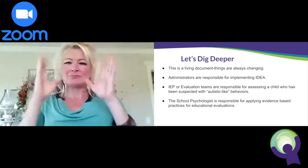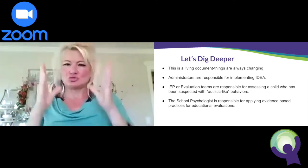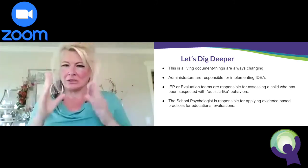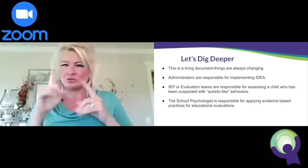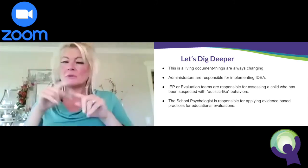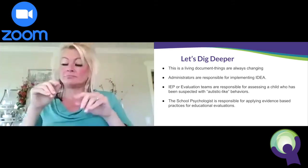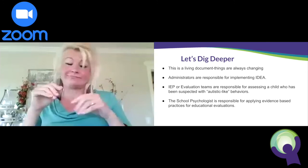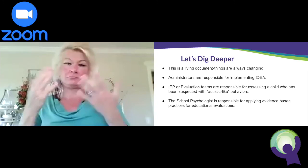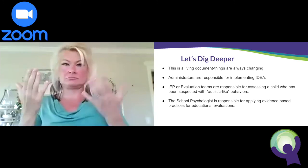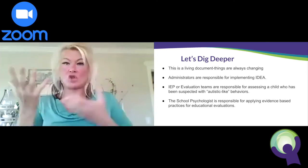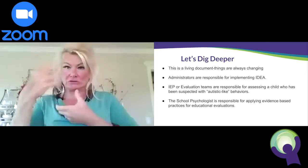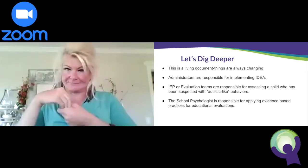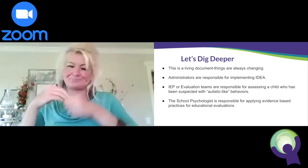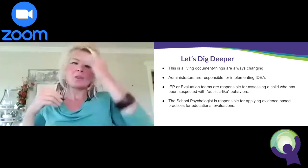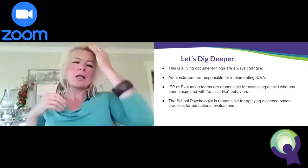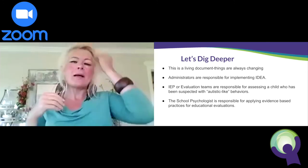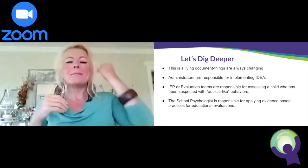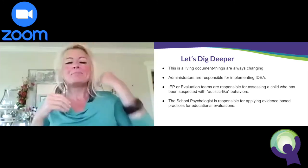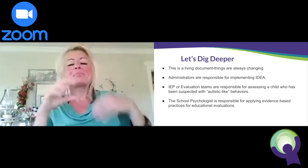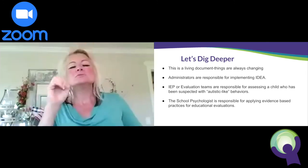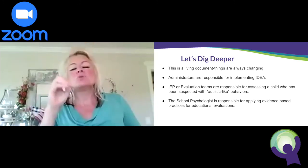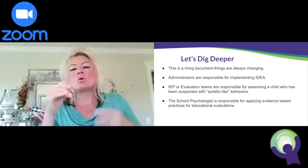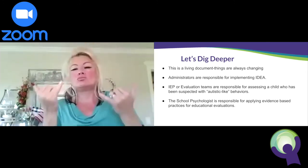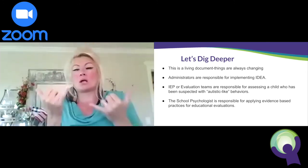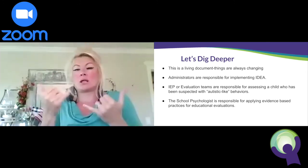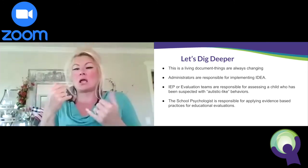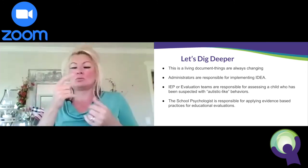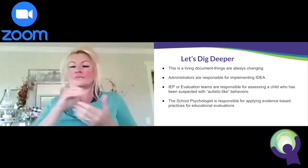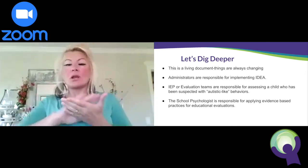of deafness and autism.